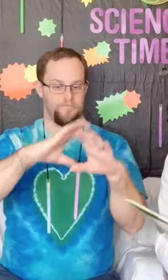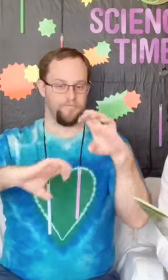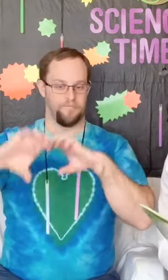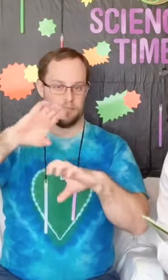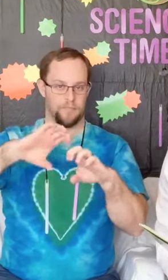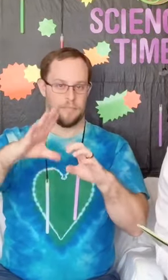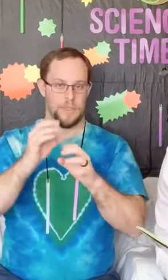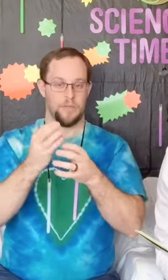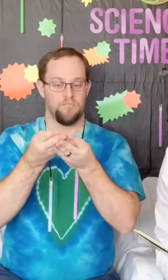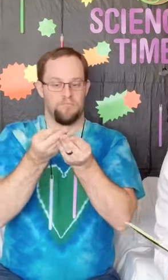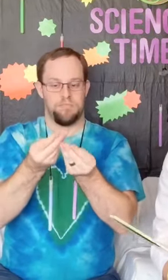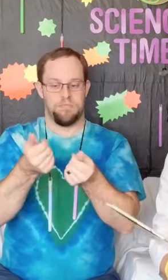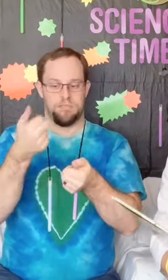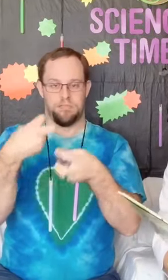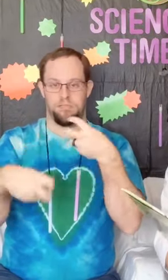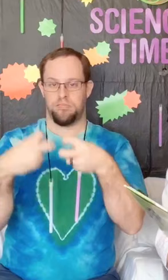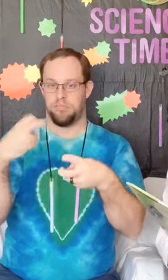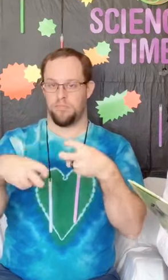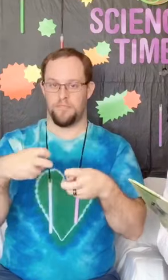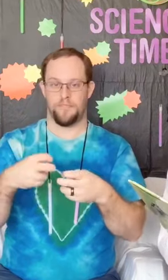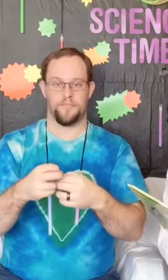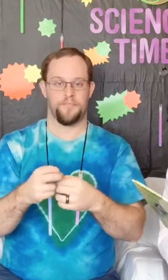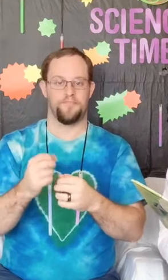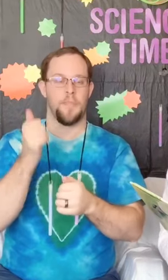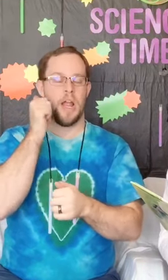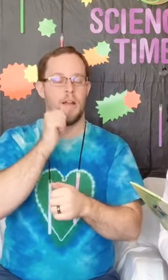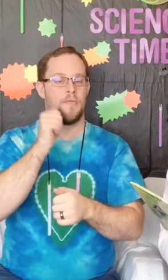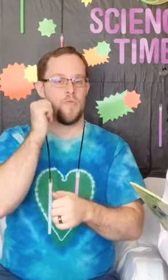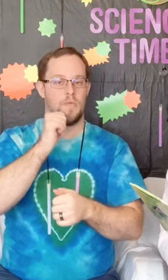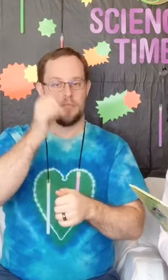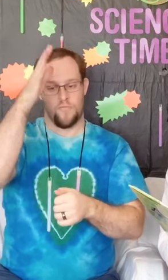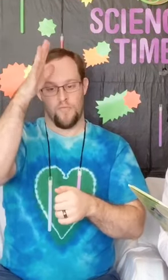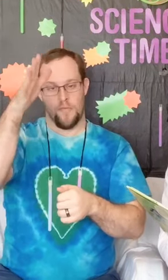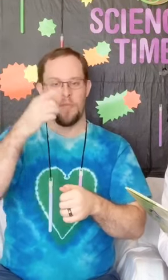and solving problems. Every day, Grandpa said.